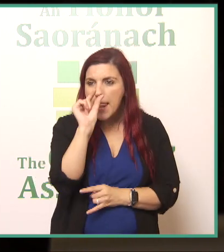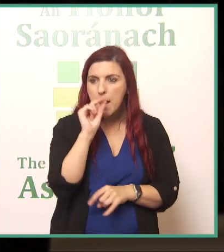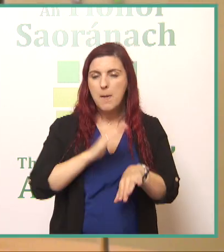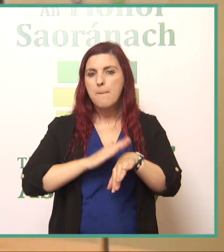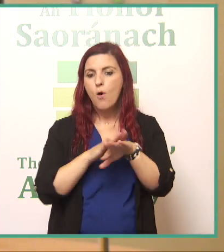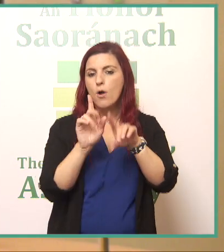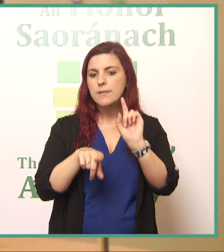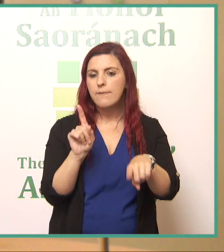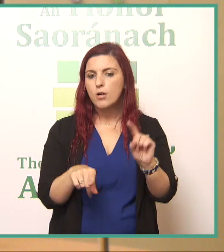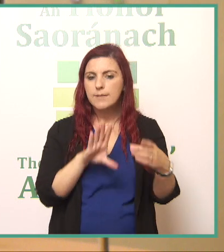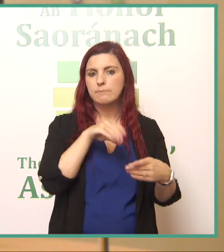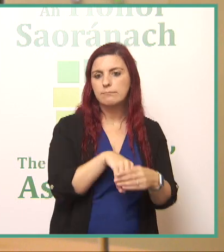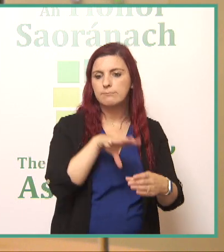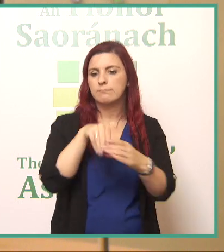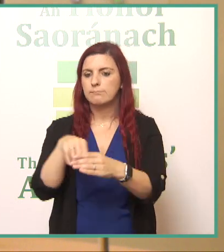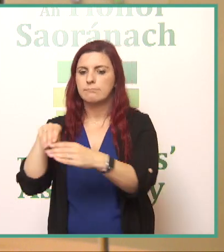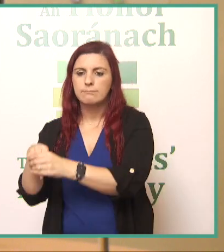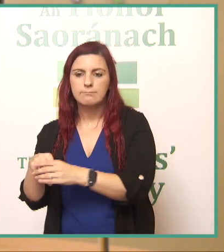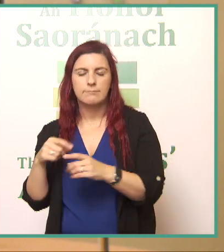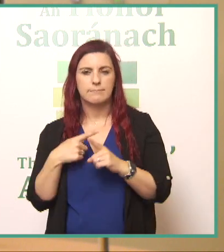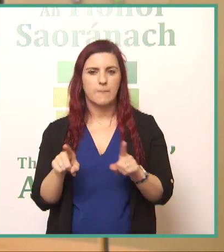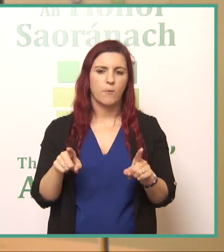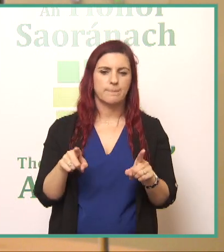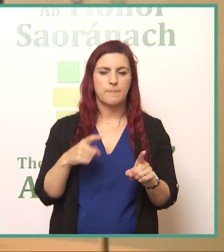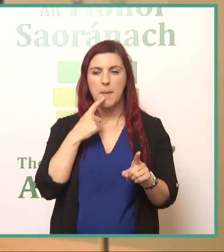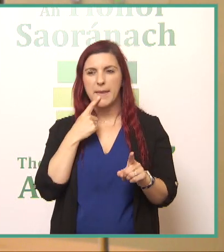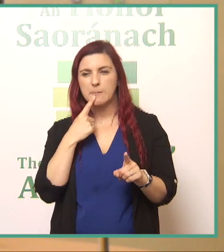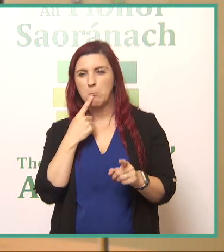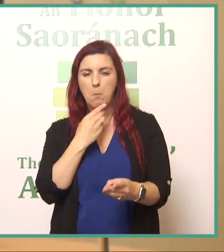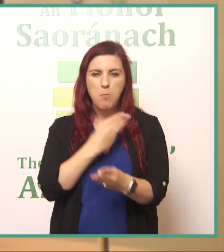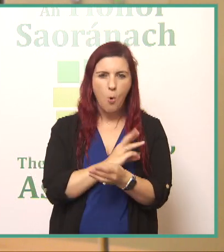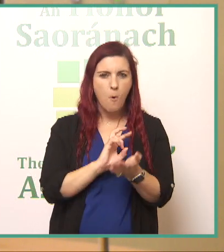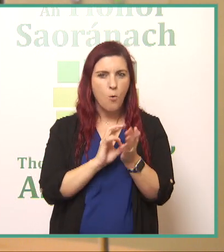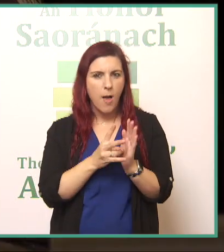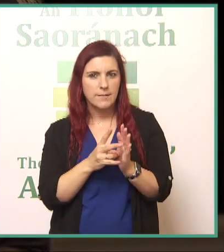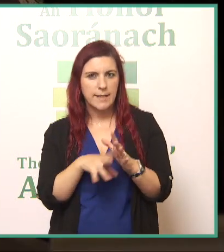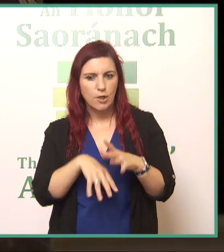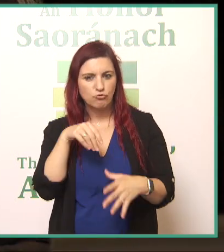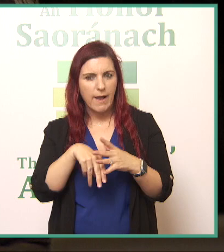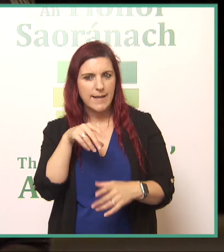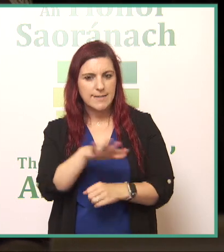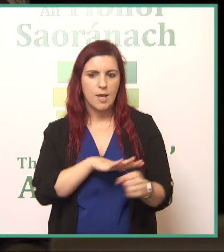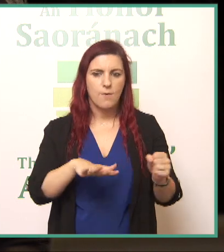within those very species poor sword types or grasslands um which and those very species